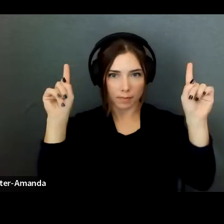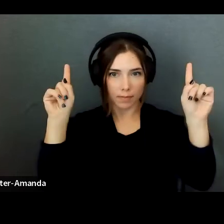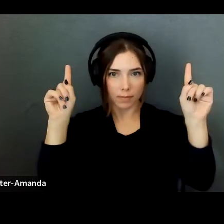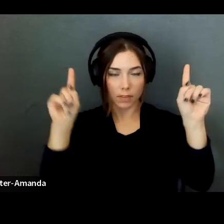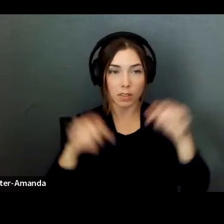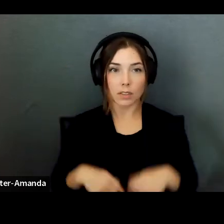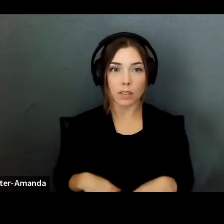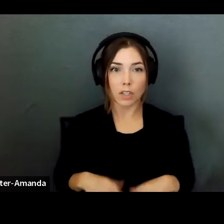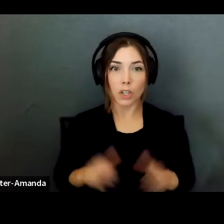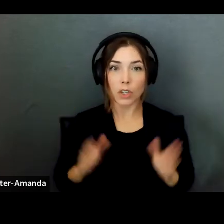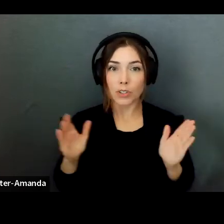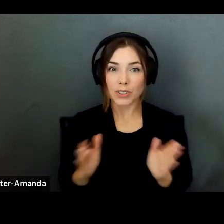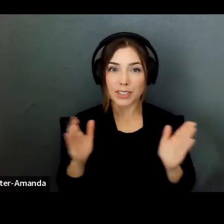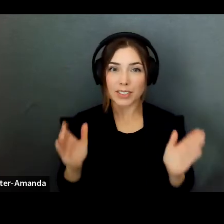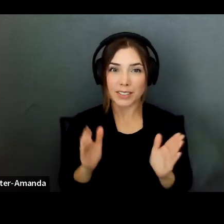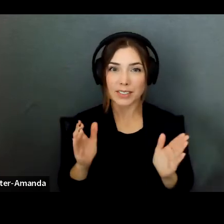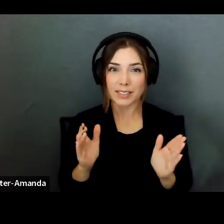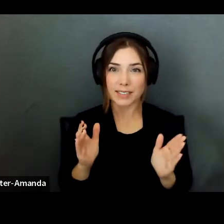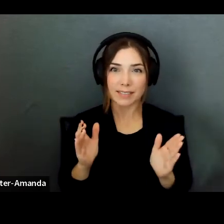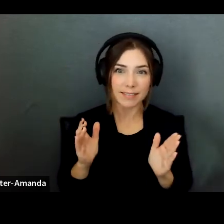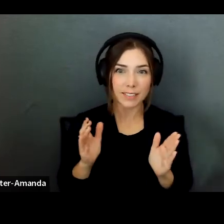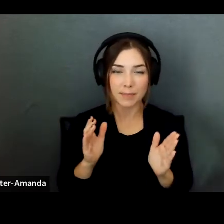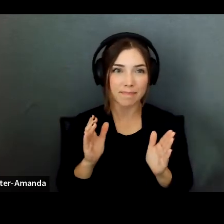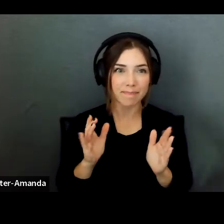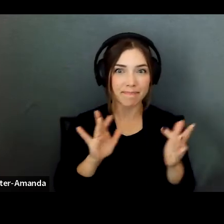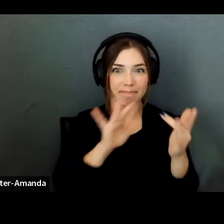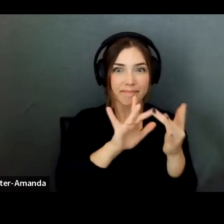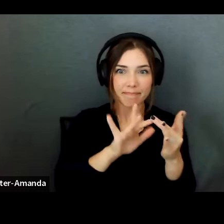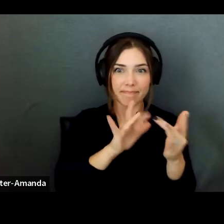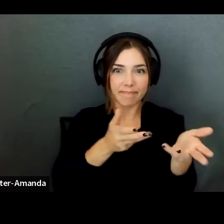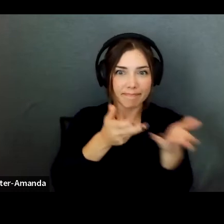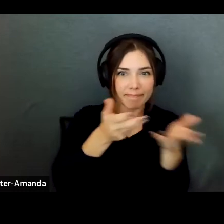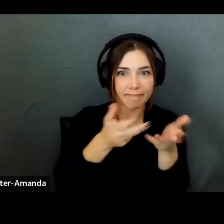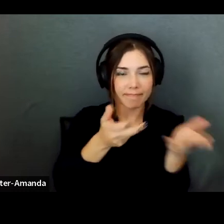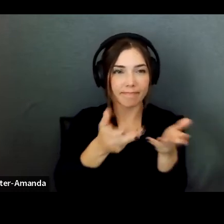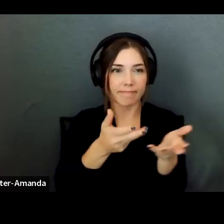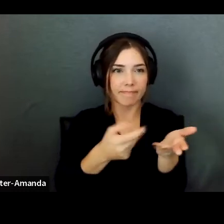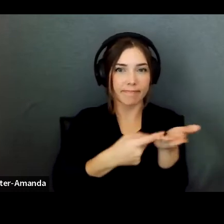So I'm encouraging you to initiate that conversation with your agency.